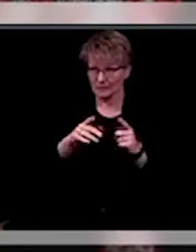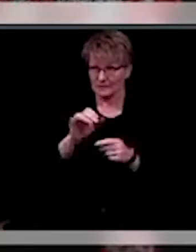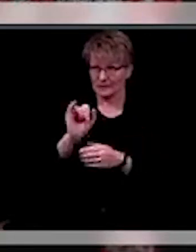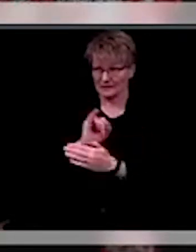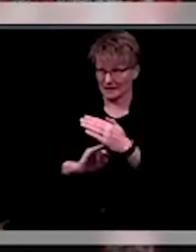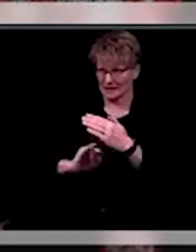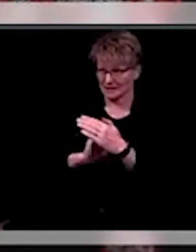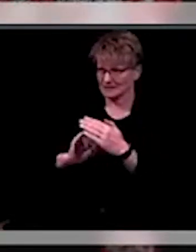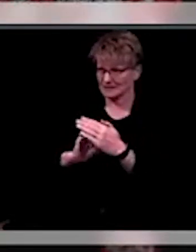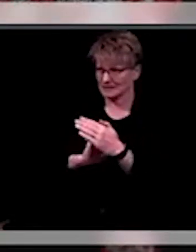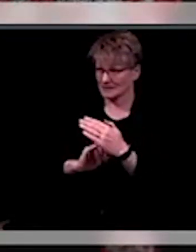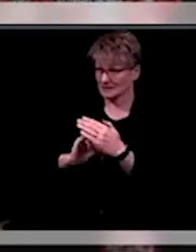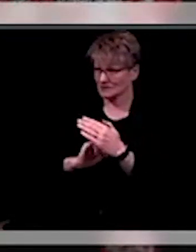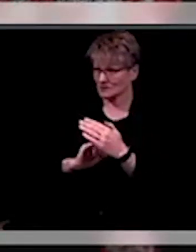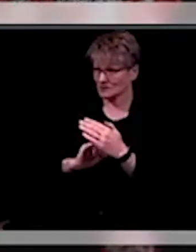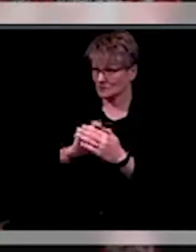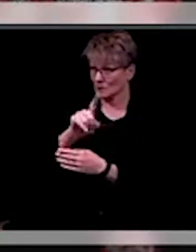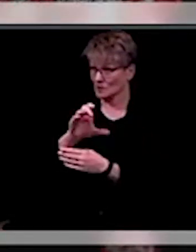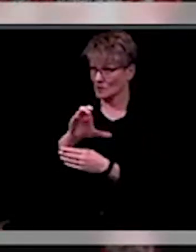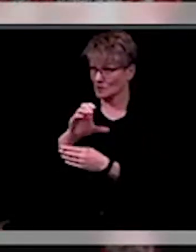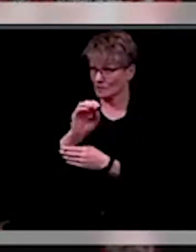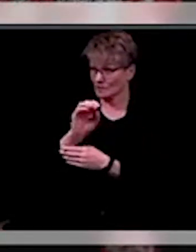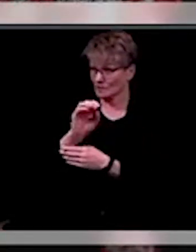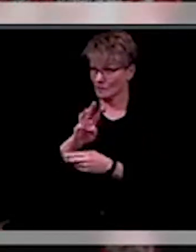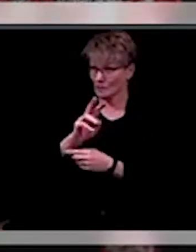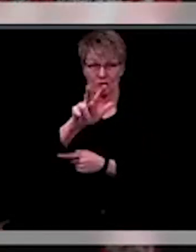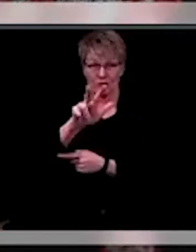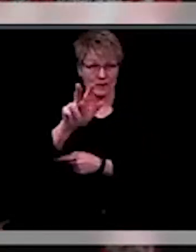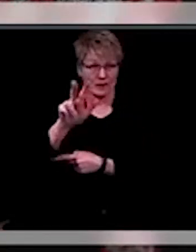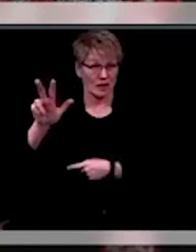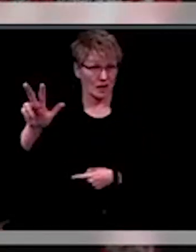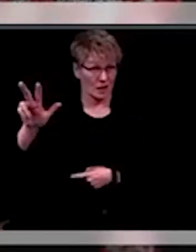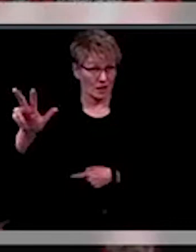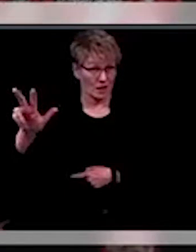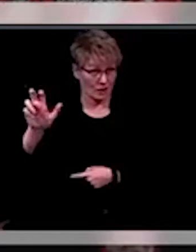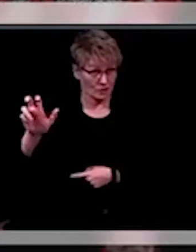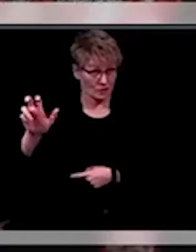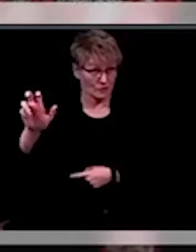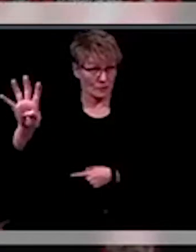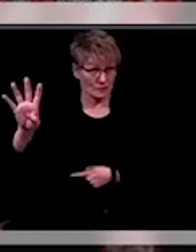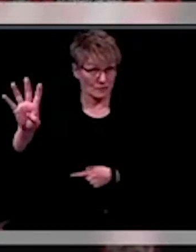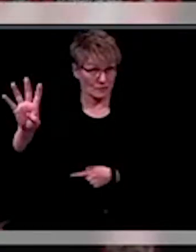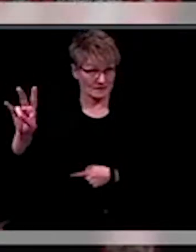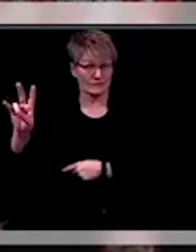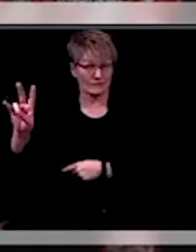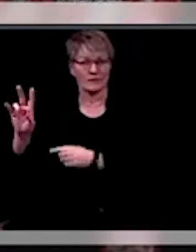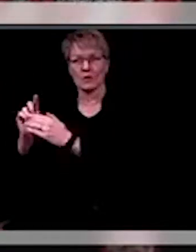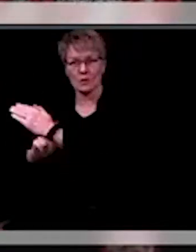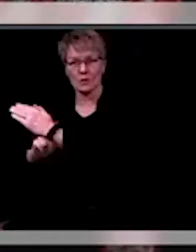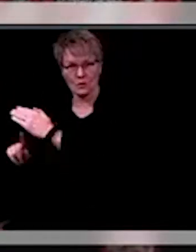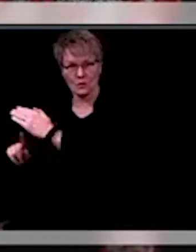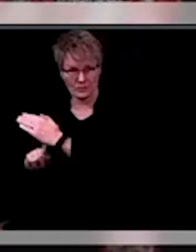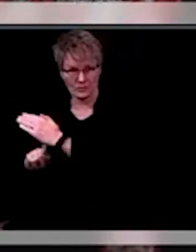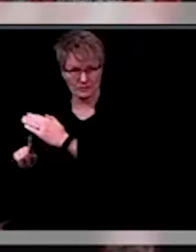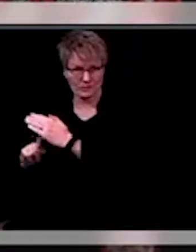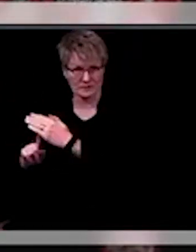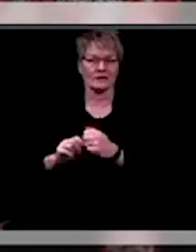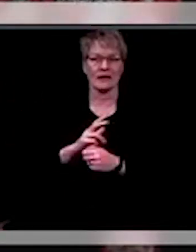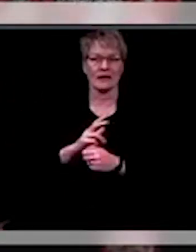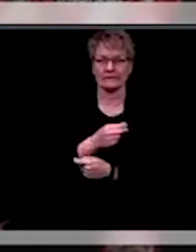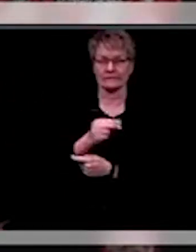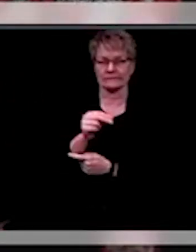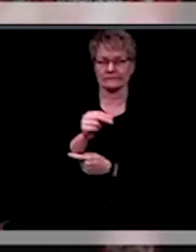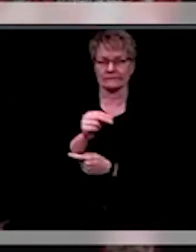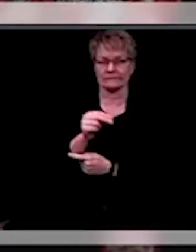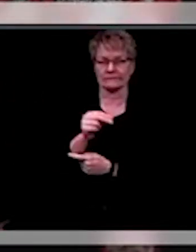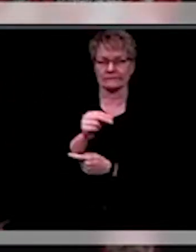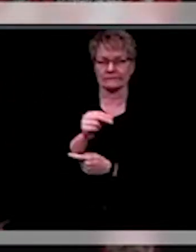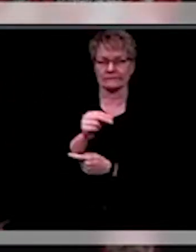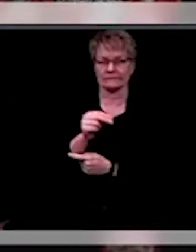infectious. Another 347 in quarantine, and we have had 32 deaths. As I would imagine, you probably